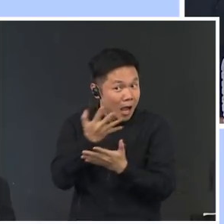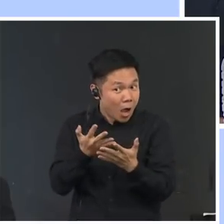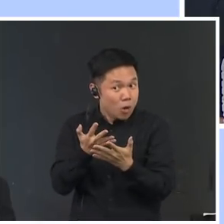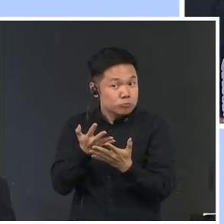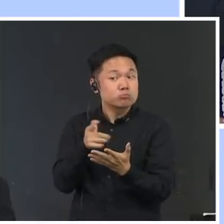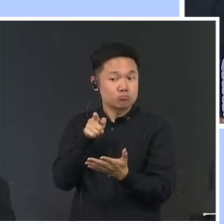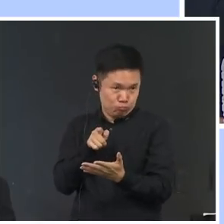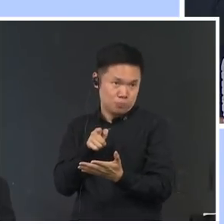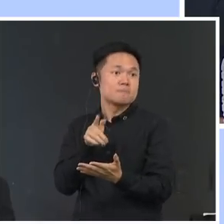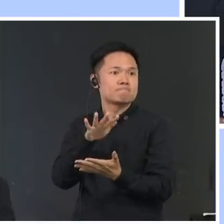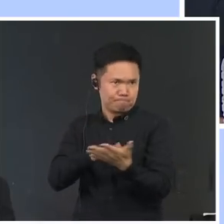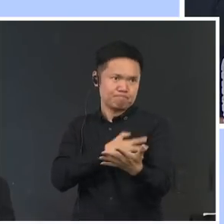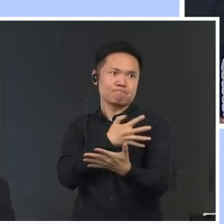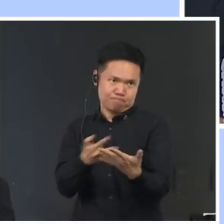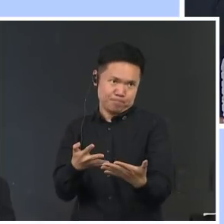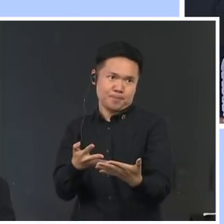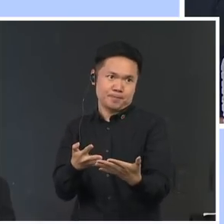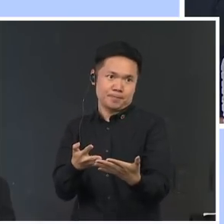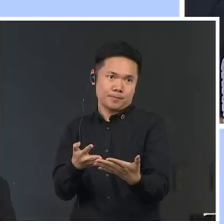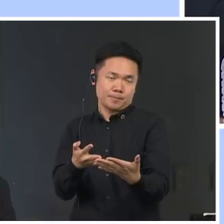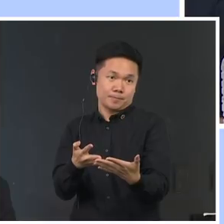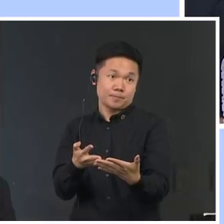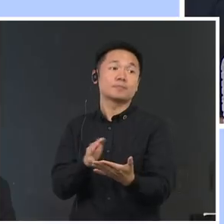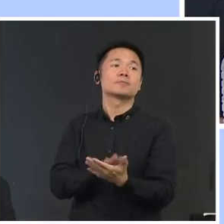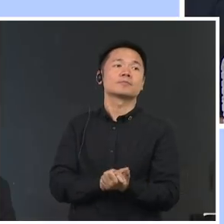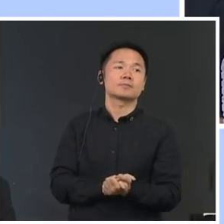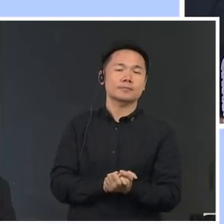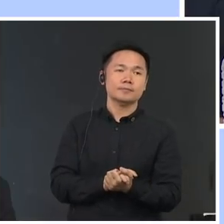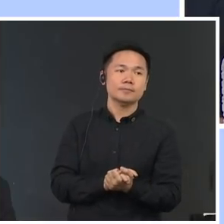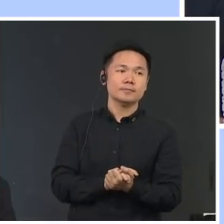It is something that we need to protect and hand over to the next generation and we have always kept this